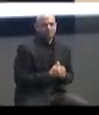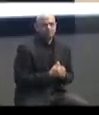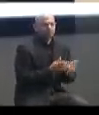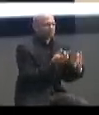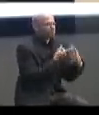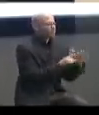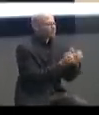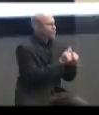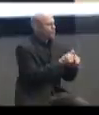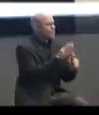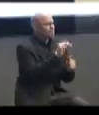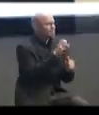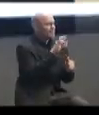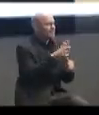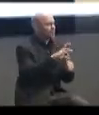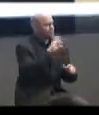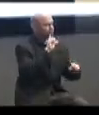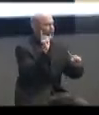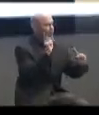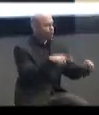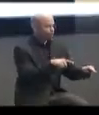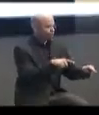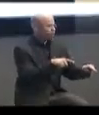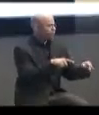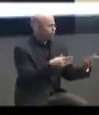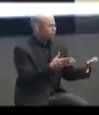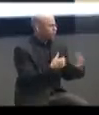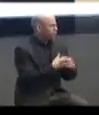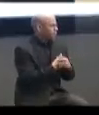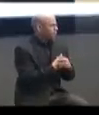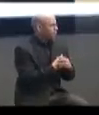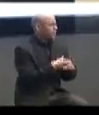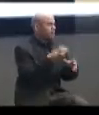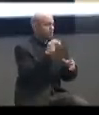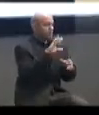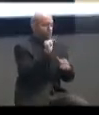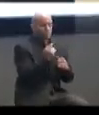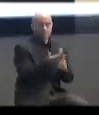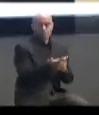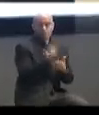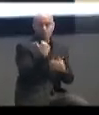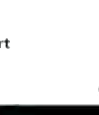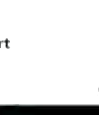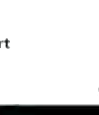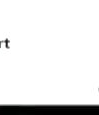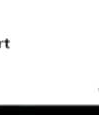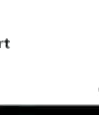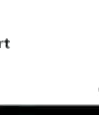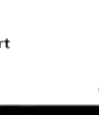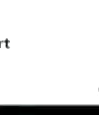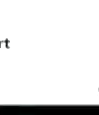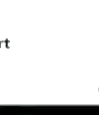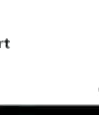STARTING OFF WITH THE MAYOR'S CHARGE TO GIVE US SOME CONTEXT HERE. IN OCTOBER OF LAST YEAR, THE MAYOR ANNOUNCED THAT HE WANTED